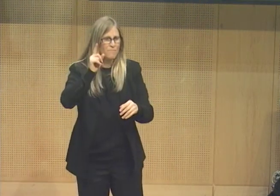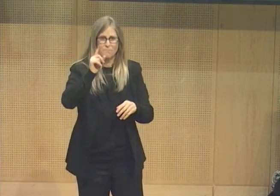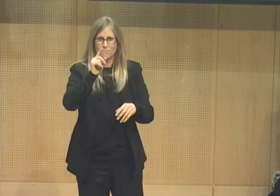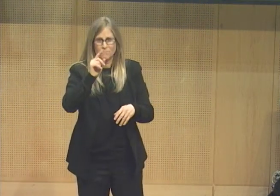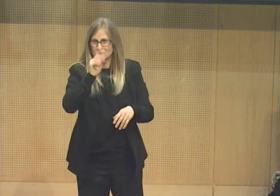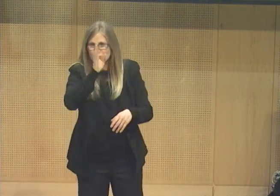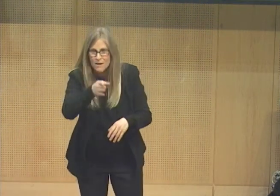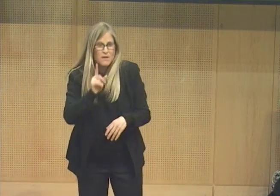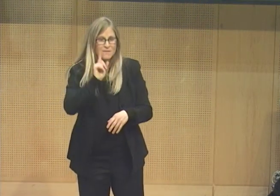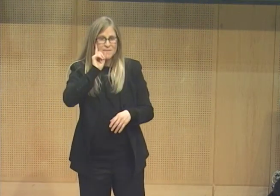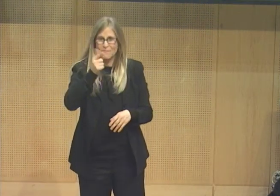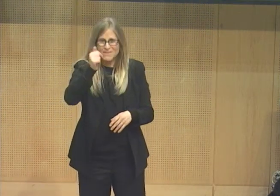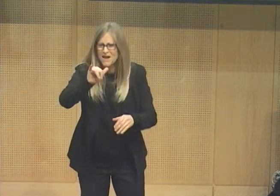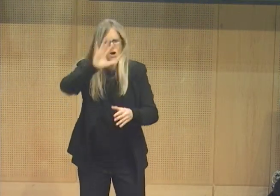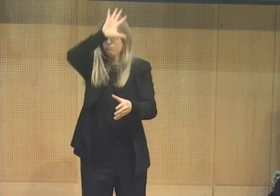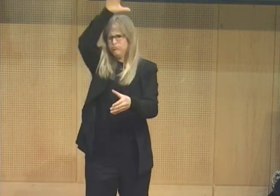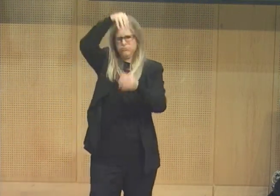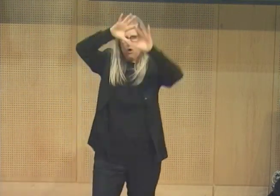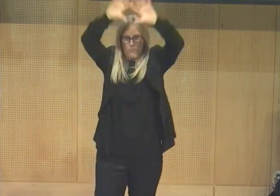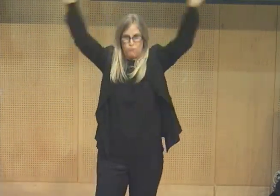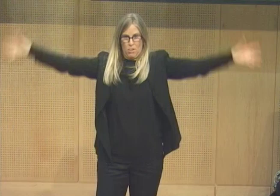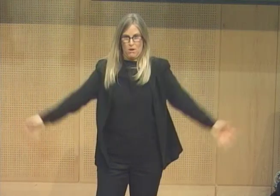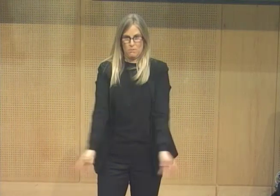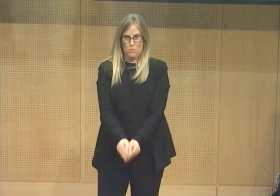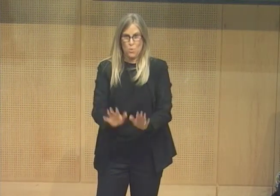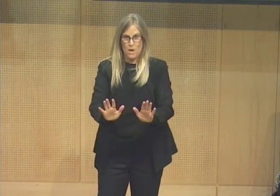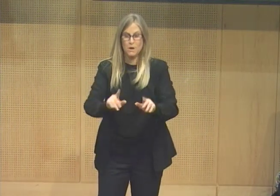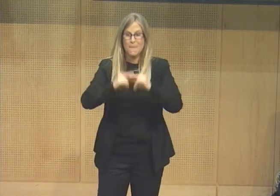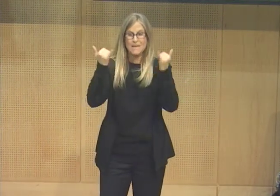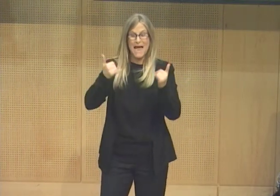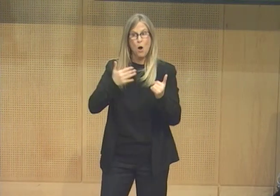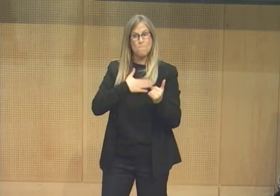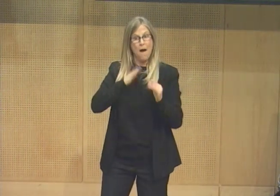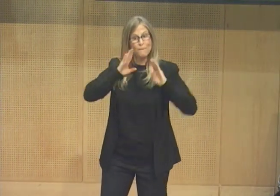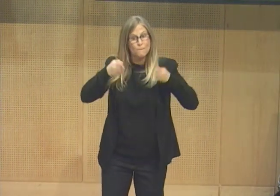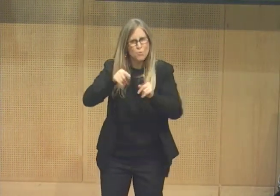in the term "Deaf." I'm focusing on Deaf and hard of hearing people.